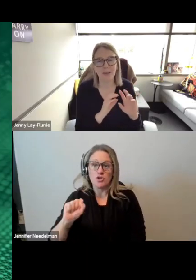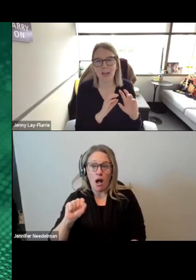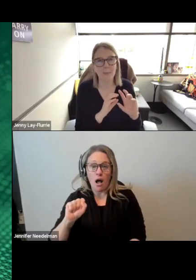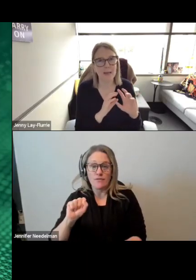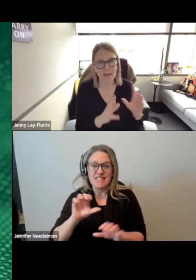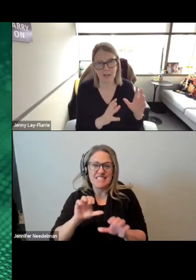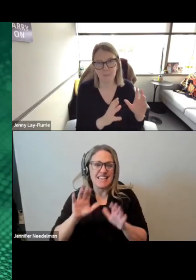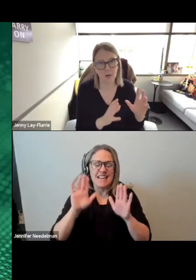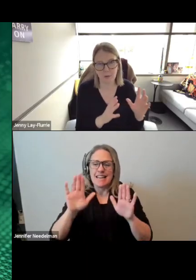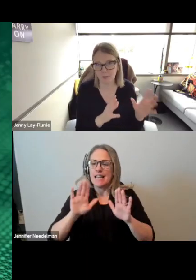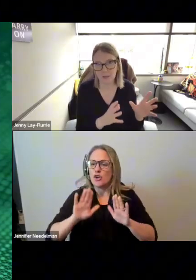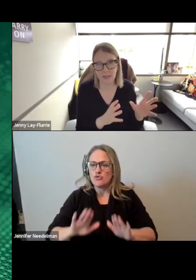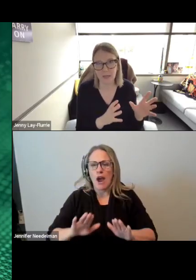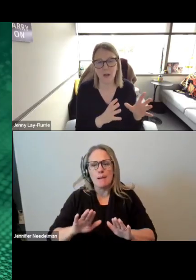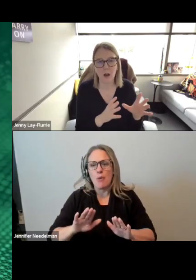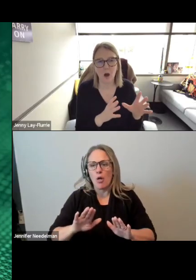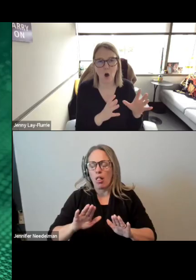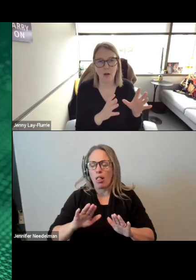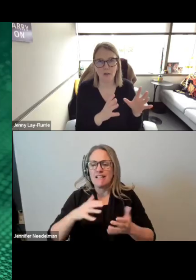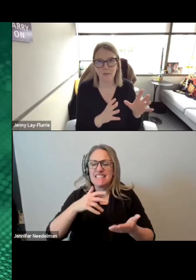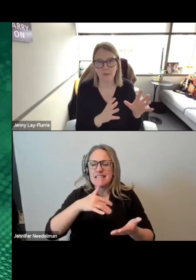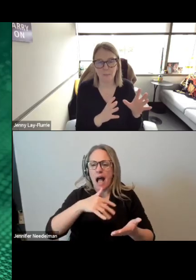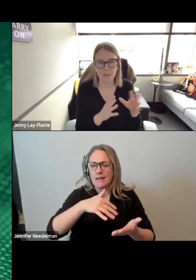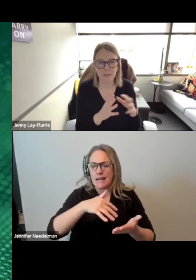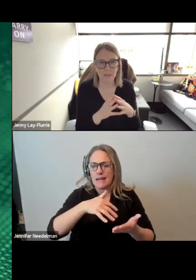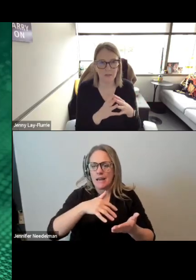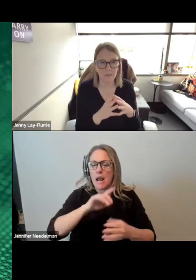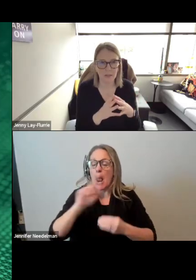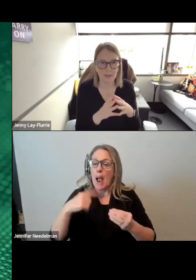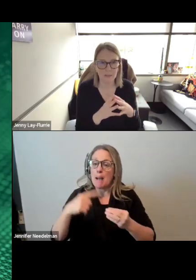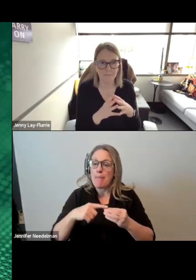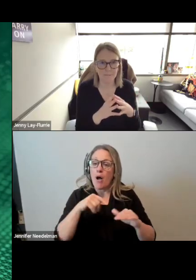what became a landmark study on accessibility and disability.